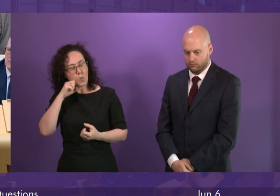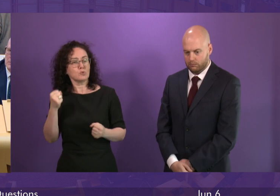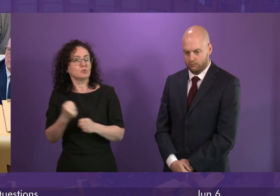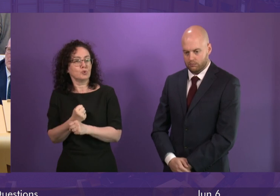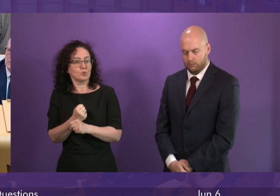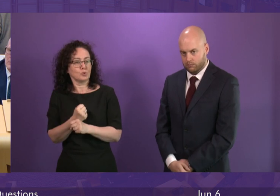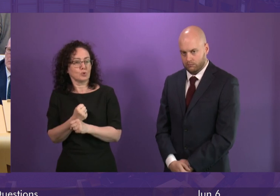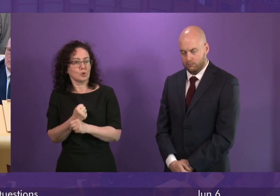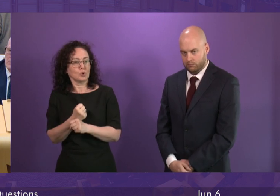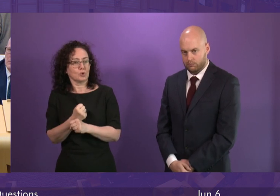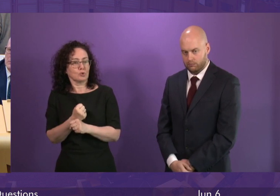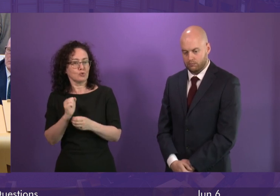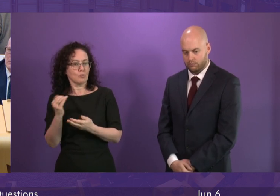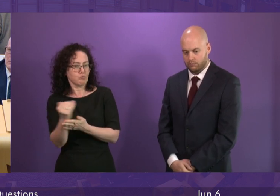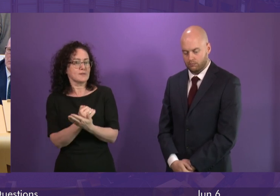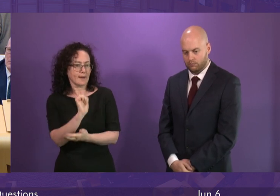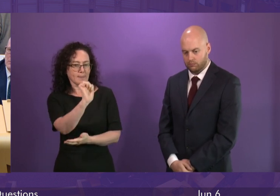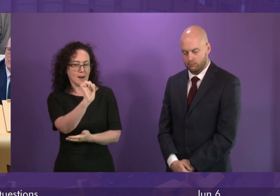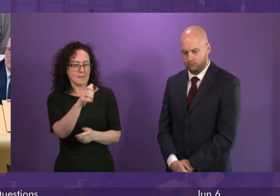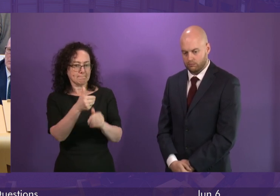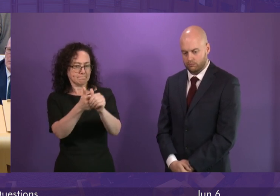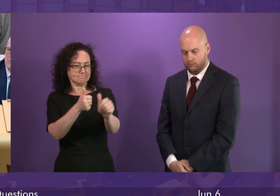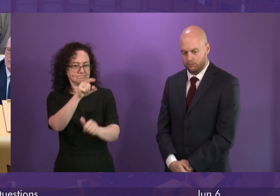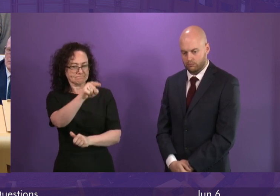future of the plant will be done. It has been a disappointment that the discussions with